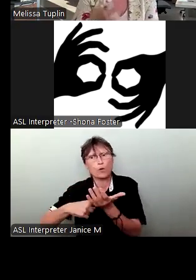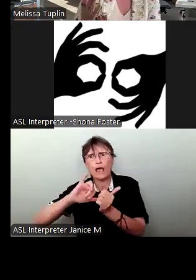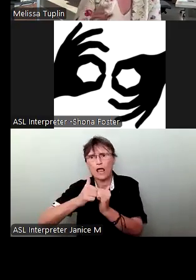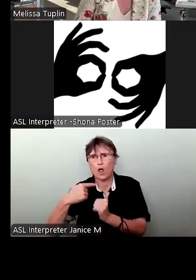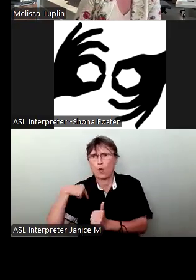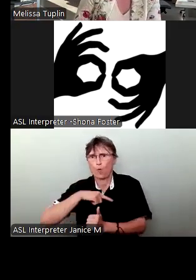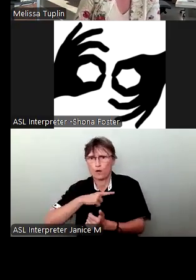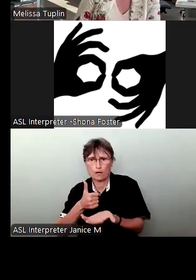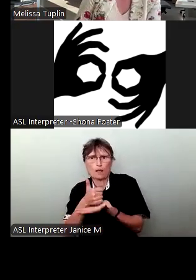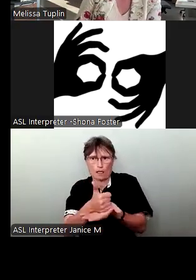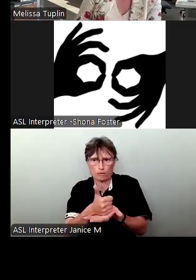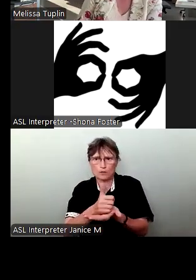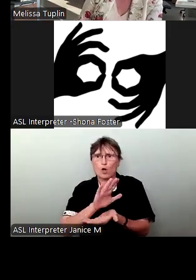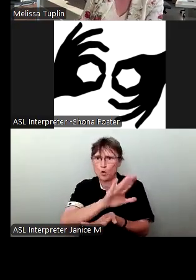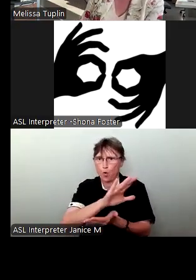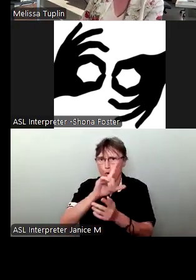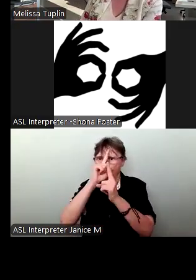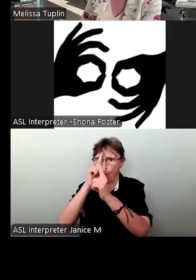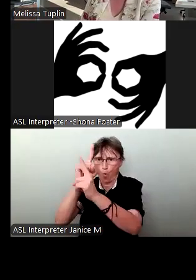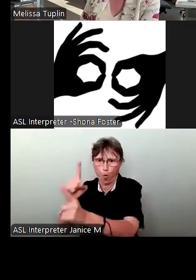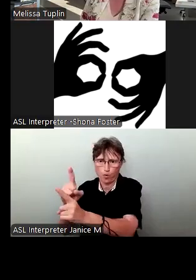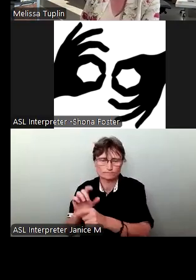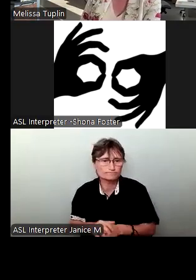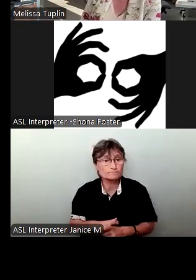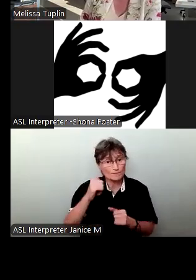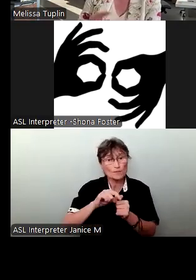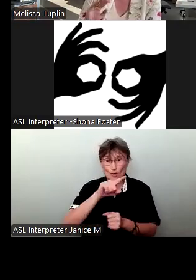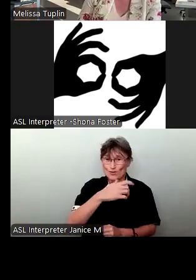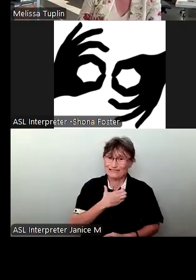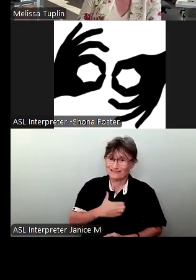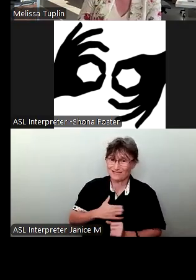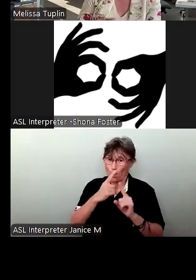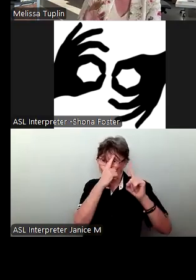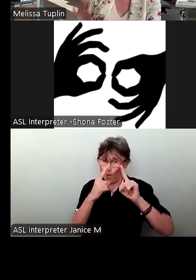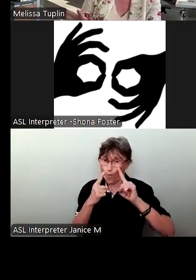And again, in terms of goals and aspirations, remember that we're not always looking for